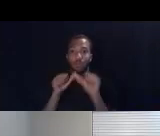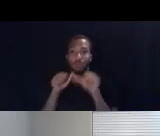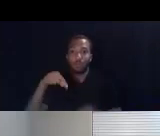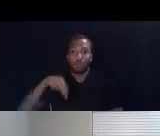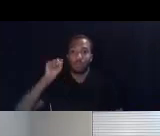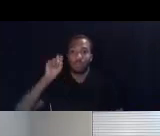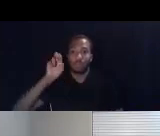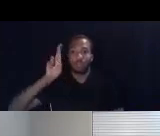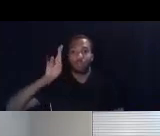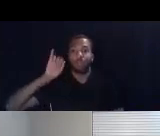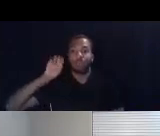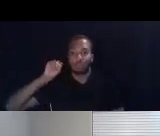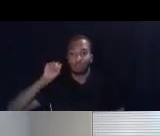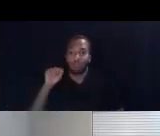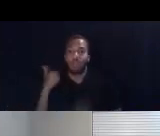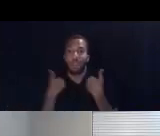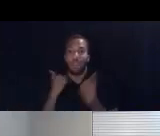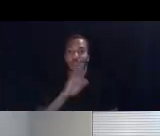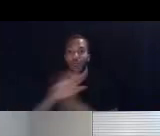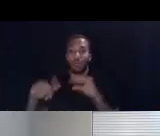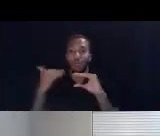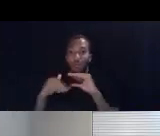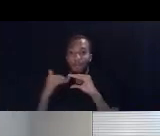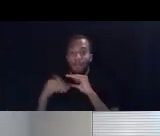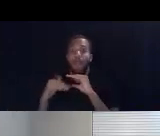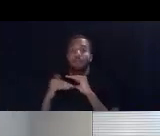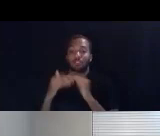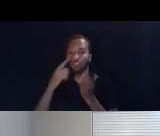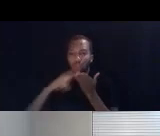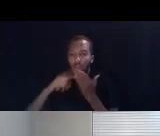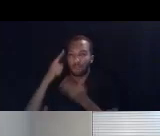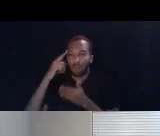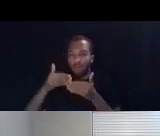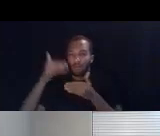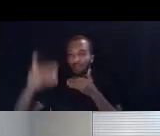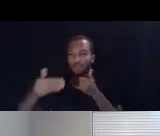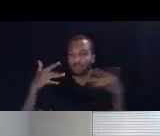So we have your emails, you'll receive future events and notifications.